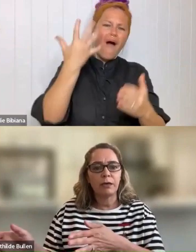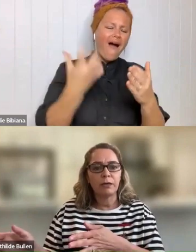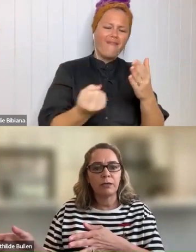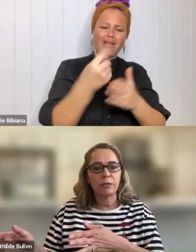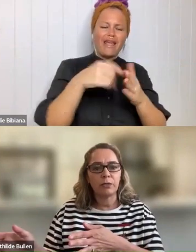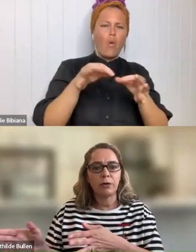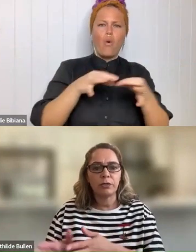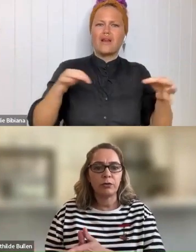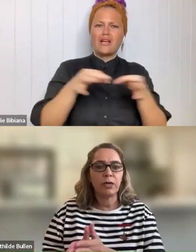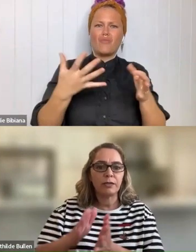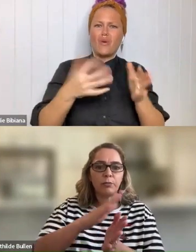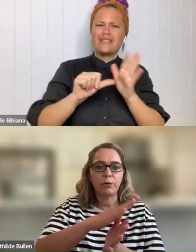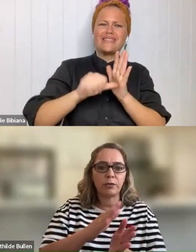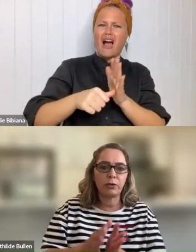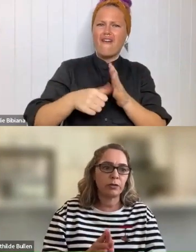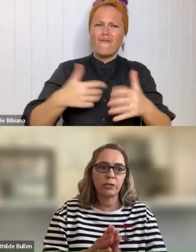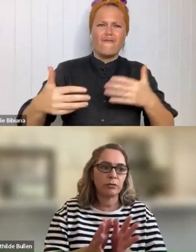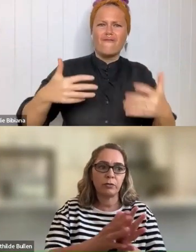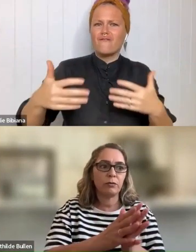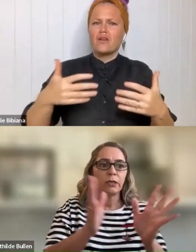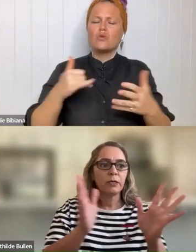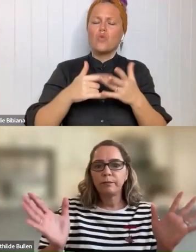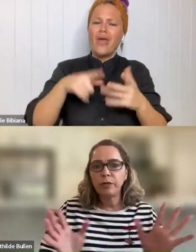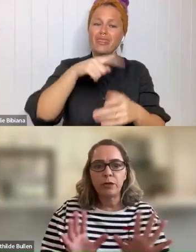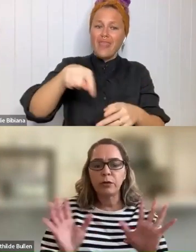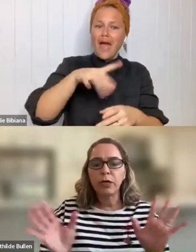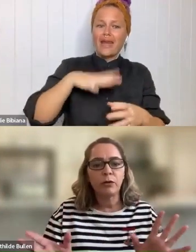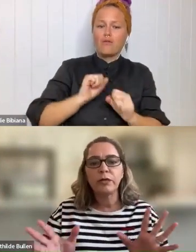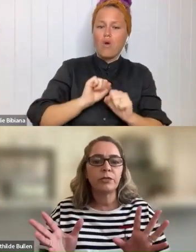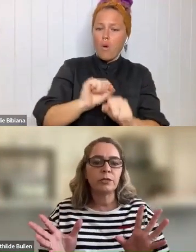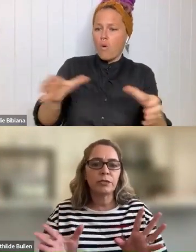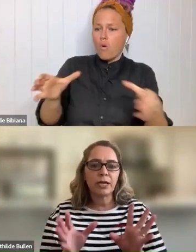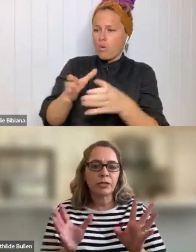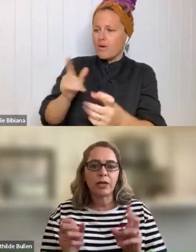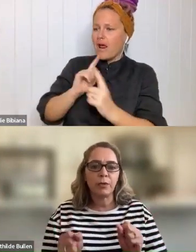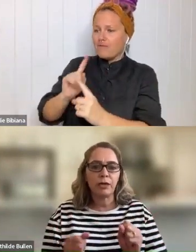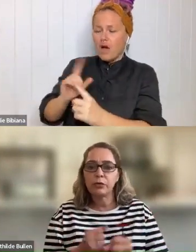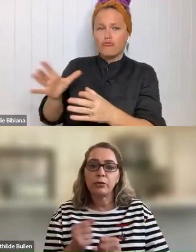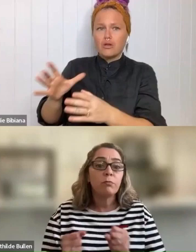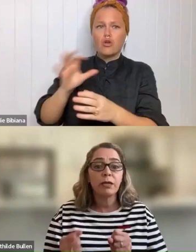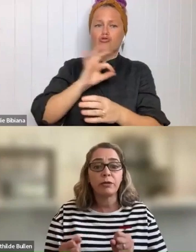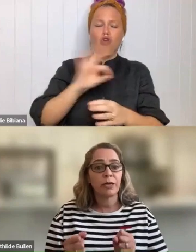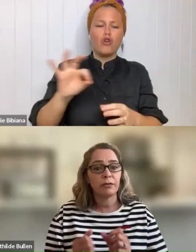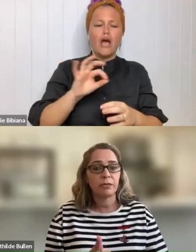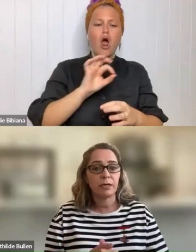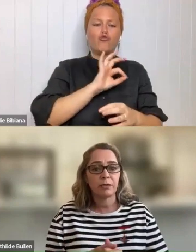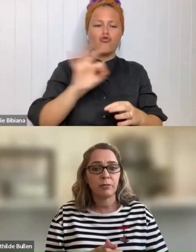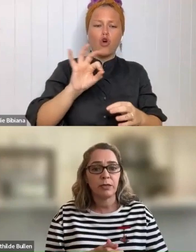mechanism to go to as opposed to going to, you know, a non Indigenous HR manager who might not understand some of the